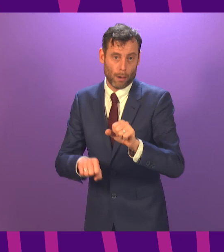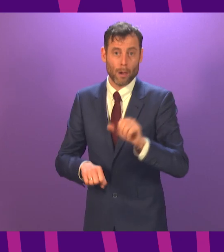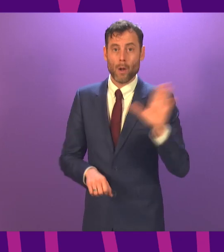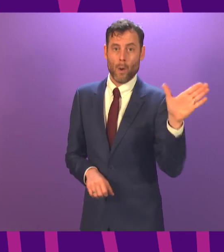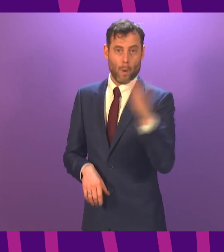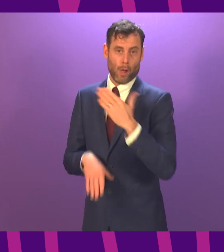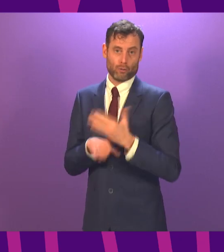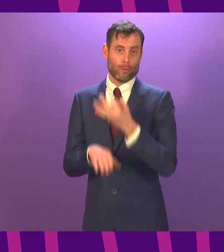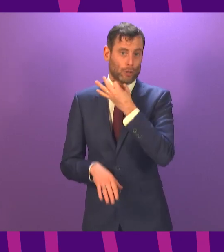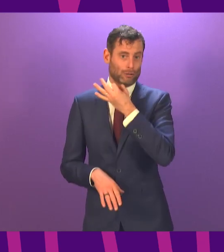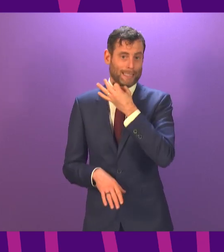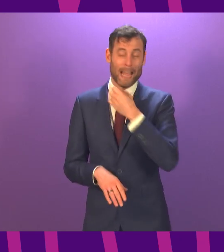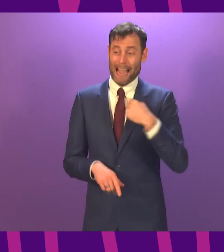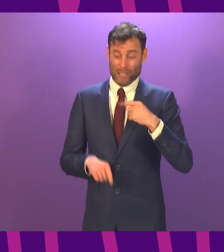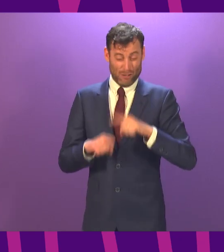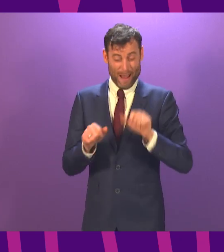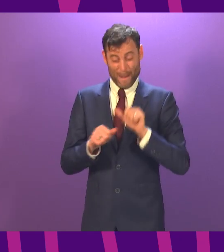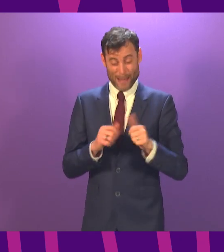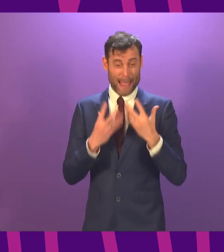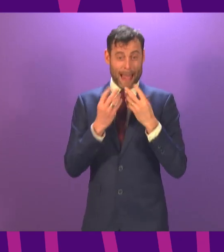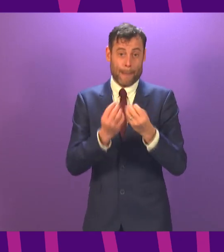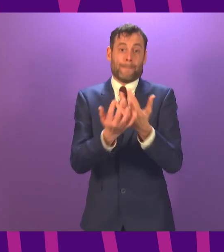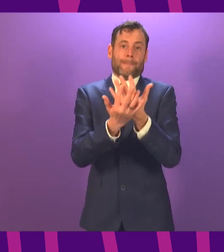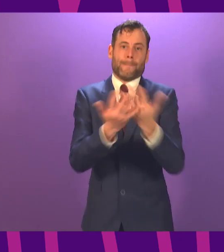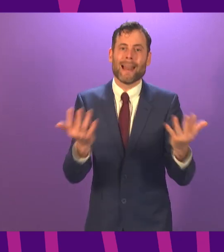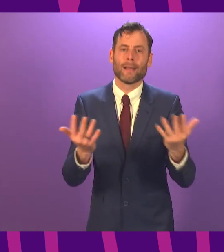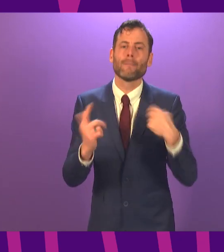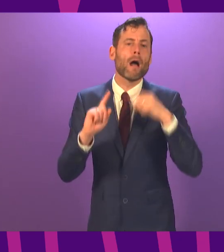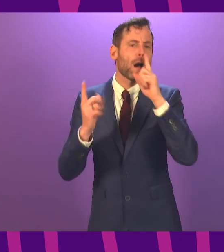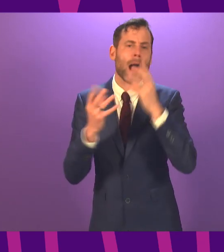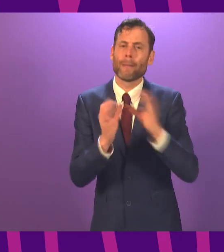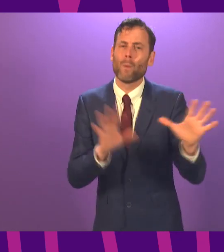has foisted on them, but we will do our level best to provide as much support as possible.